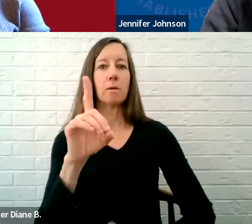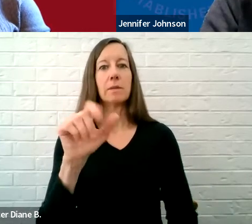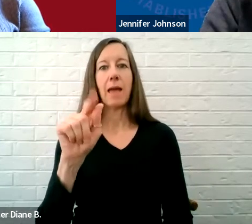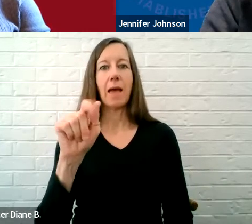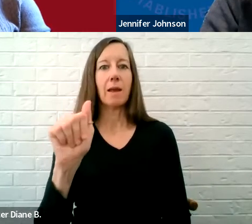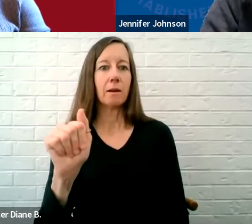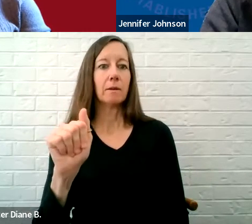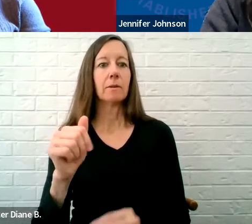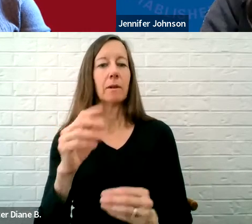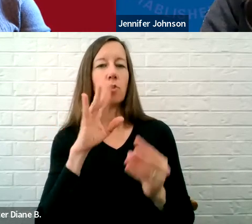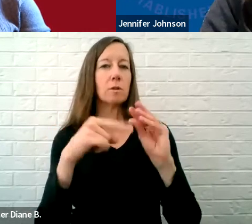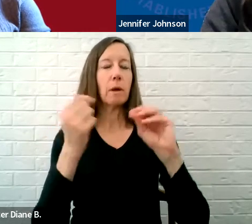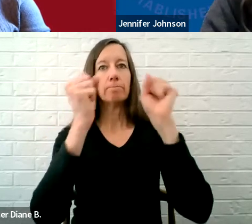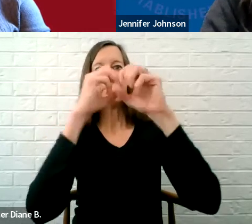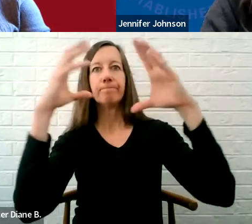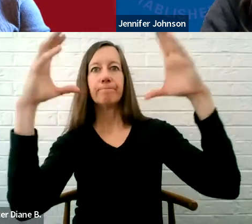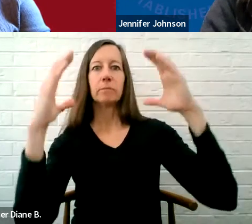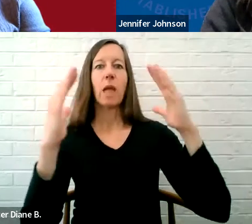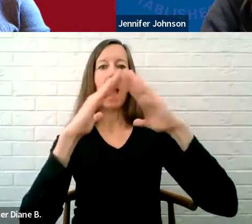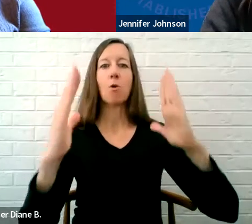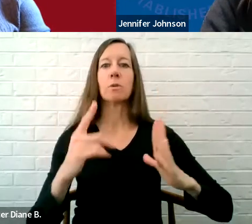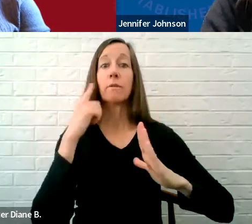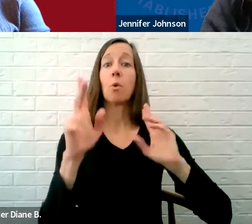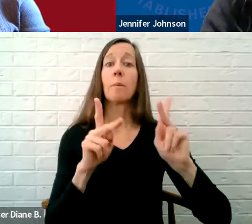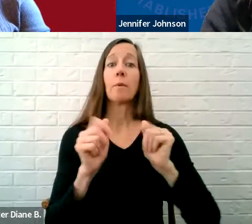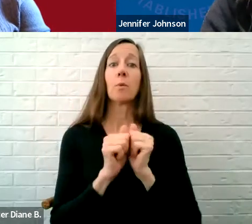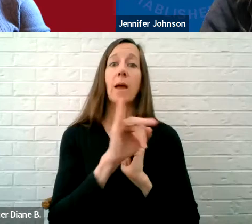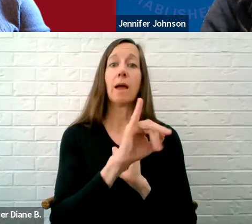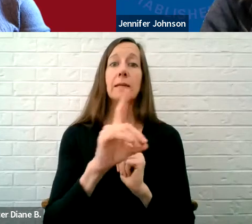Iddd and also where they are living. So share, I'm going to turn it over to.